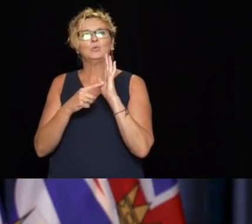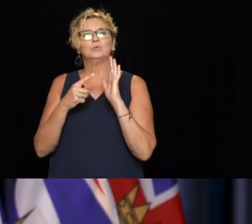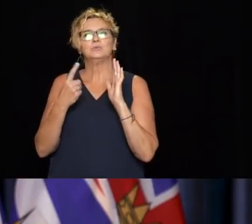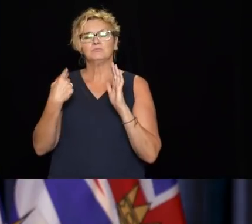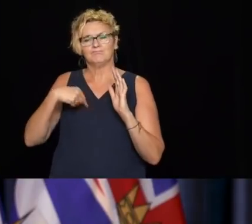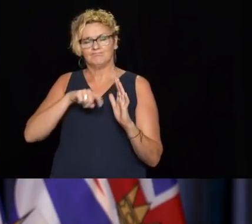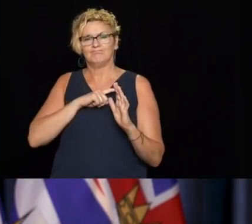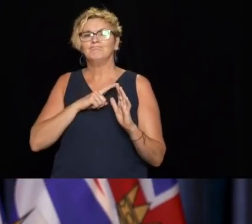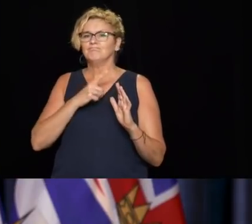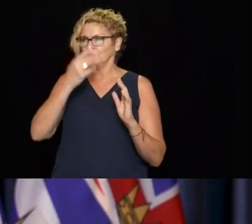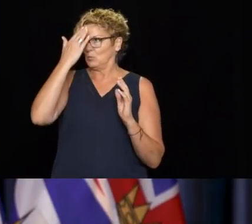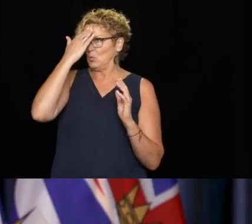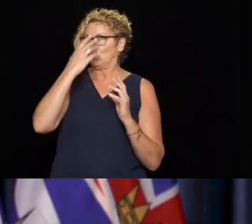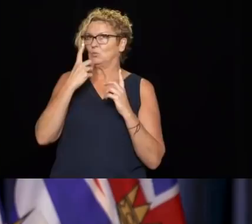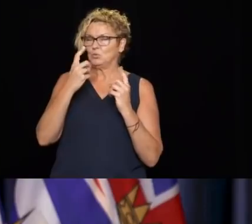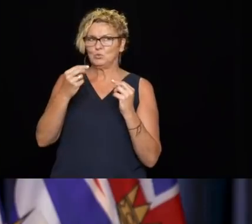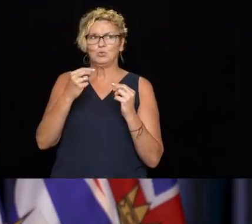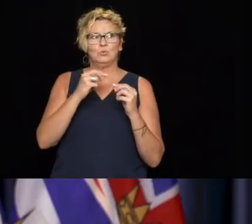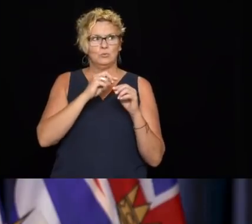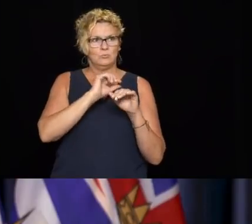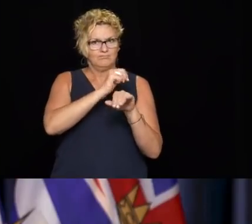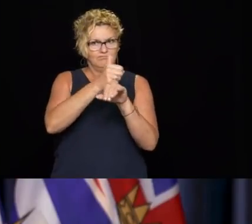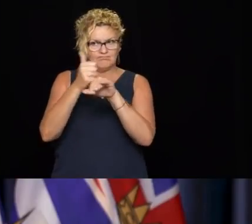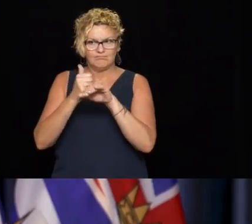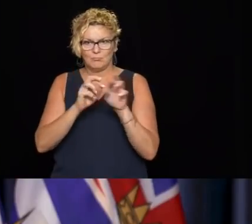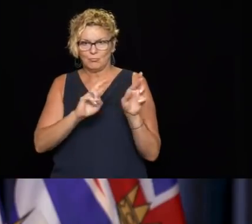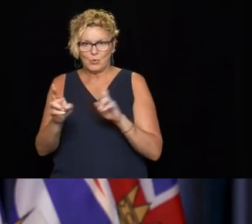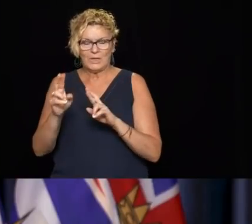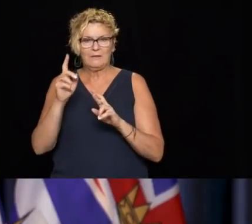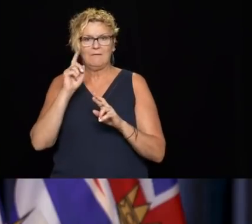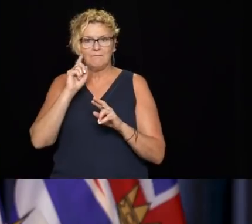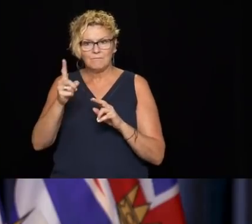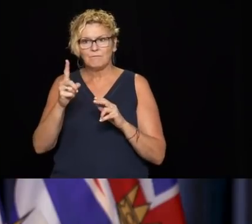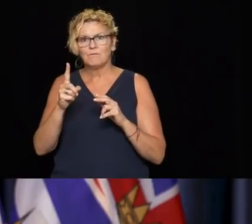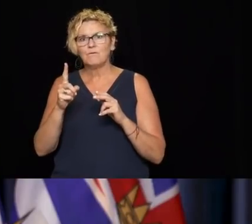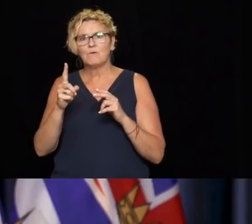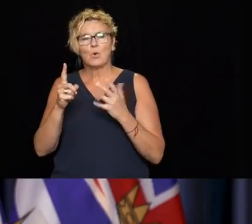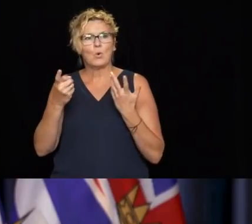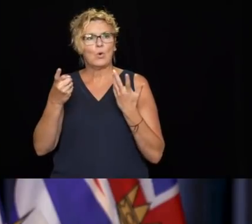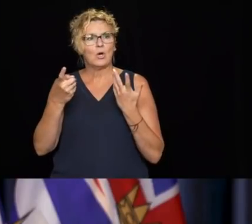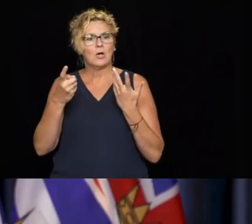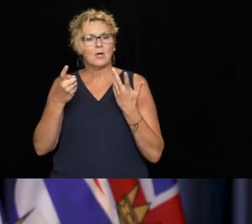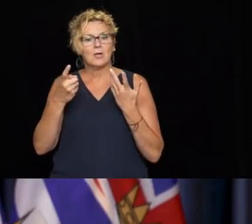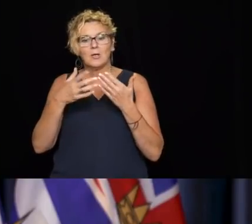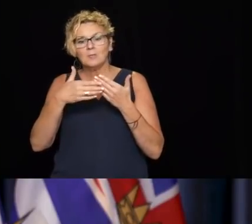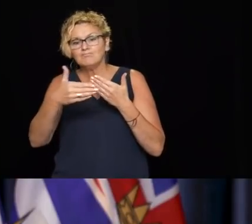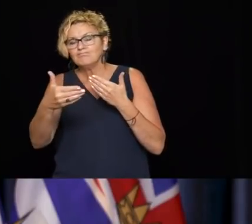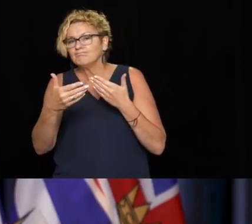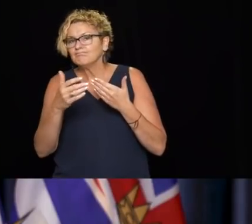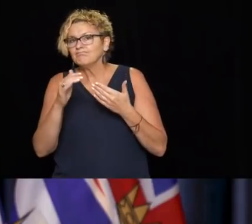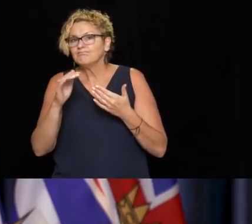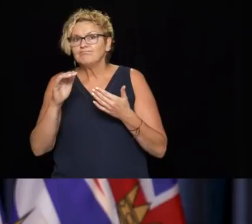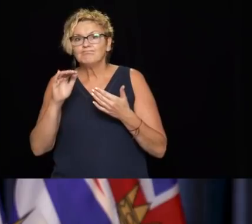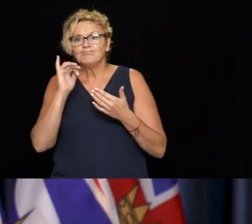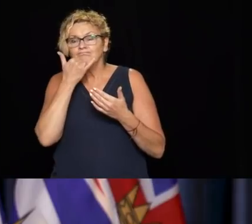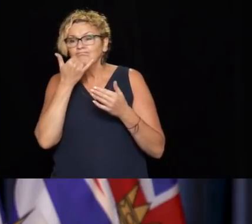on the steps we have been able to take your British Columbia to keep British Columbians say. I am very confident that the plan announced today